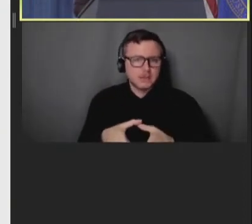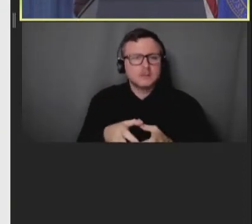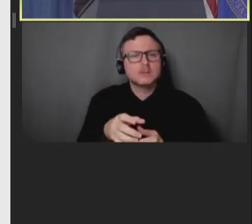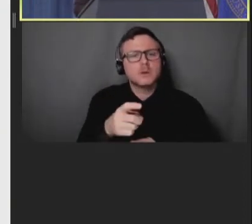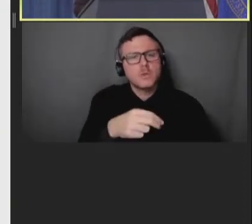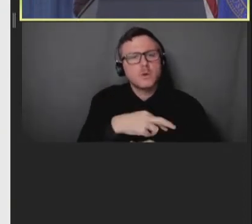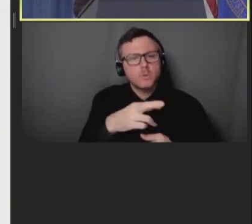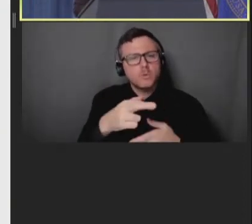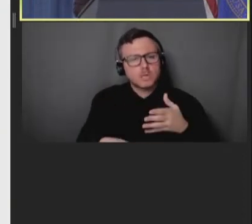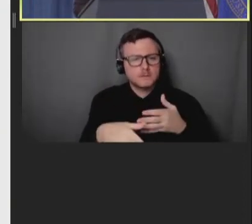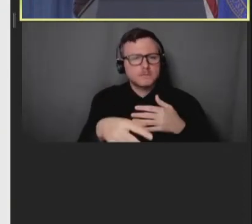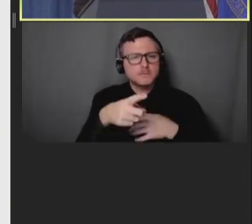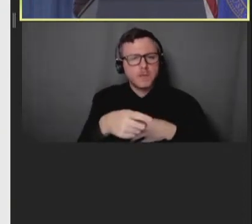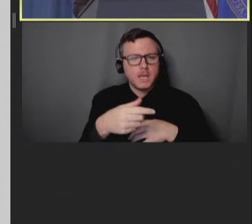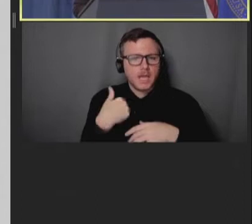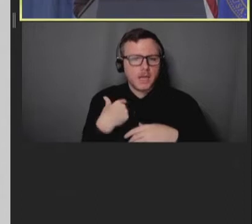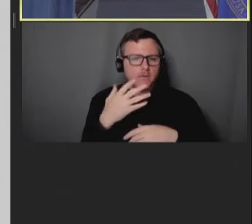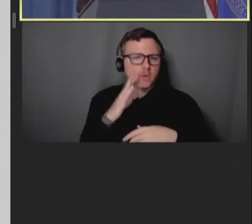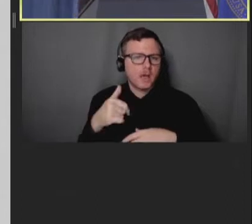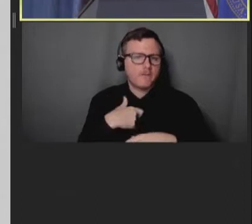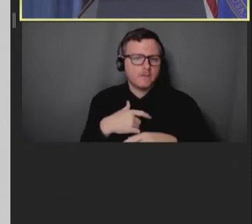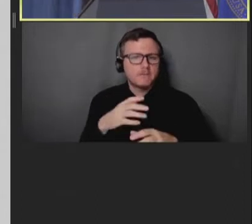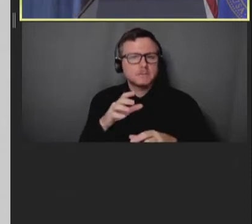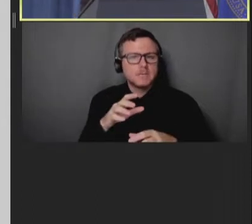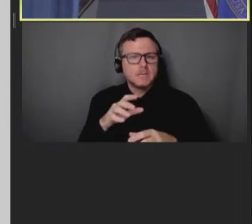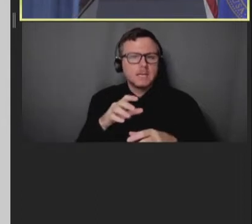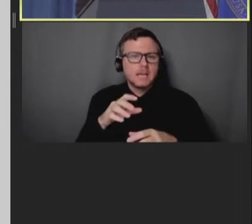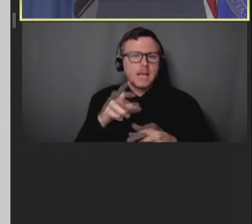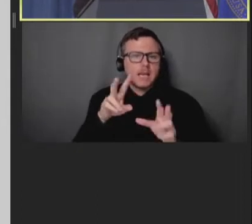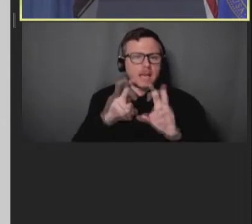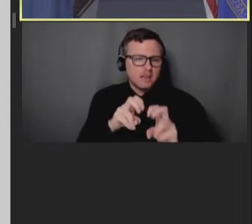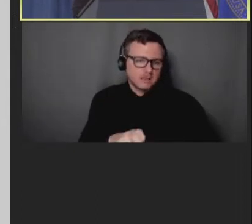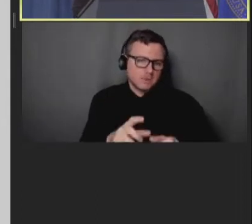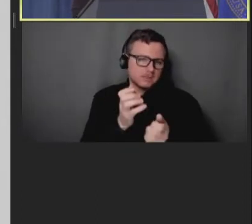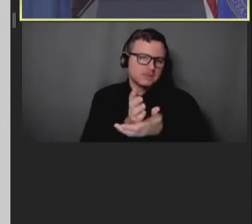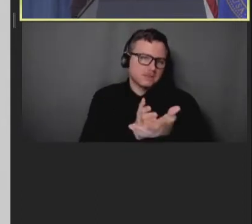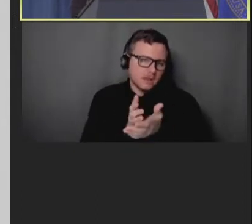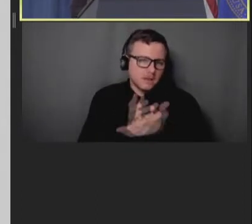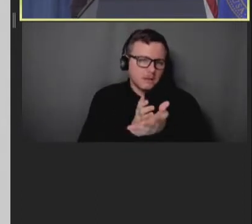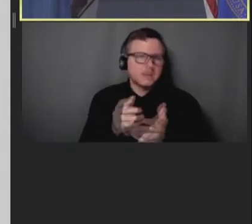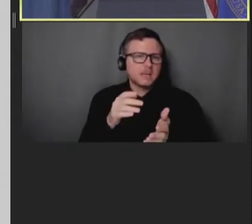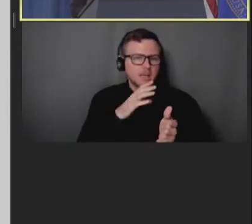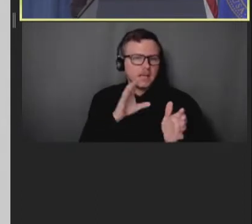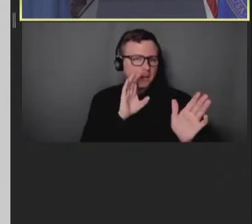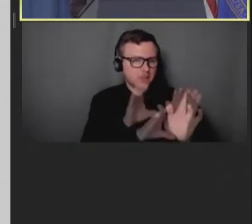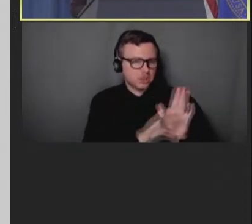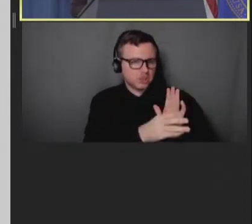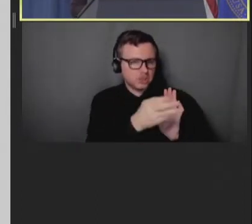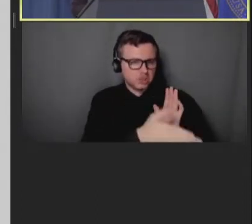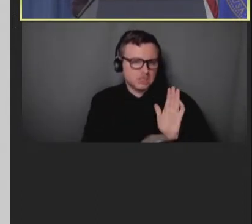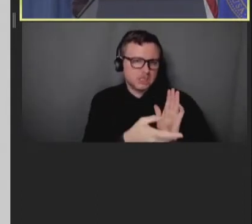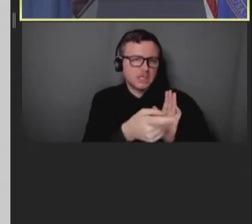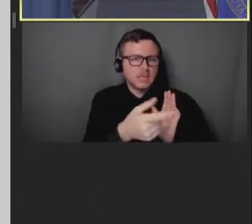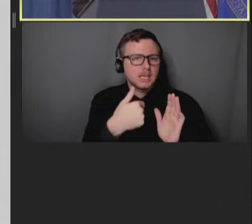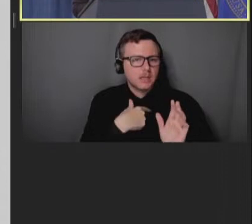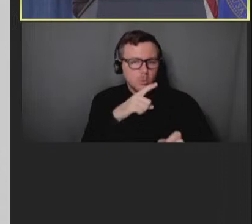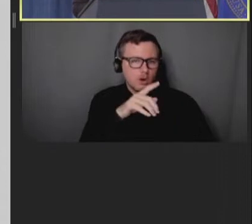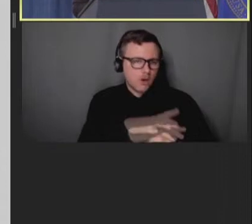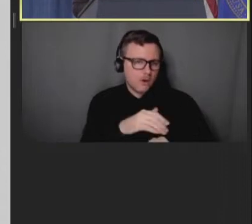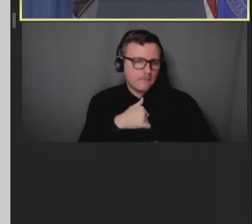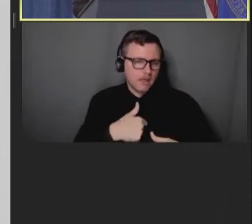So, first pseudoviral neuts. This is a complicated slide, but what you'll see is there's six groups,